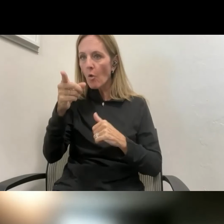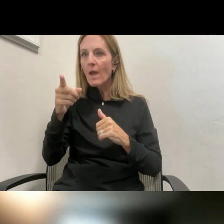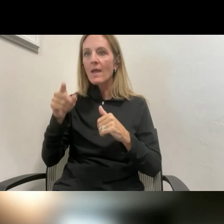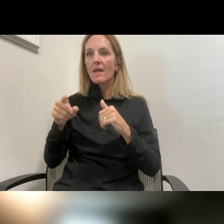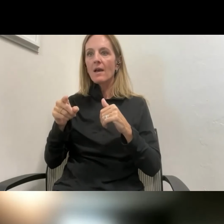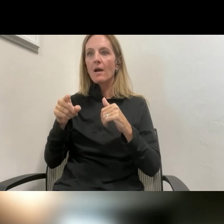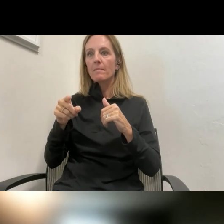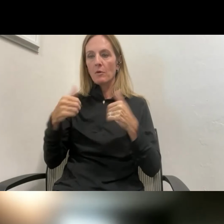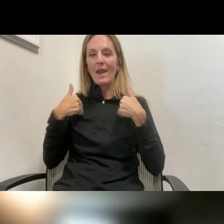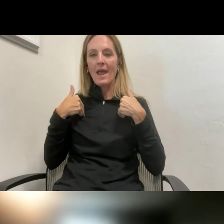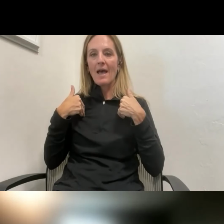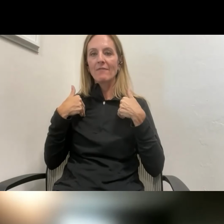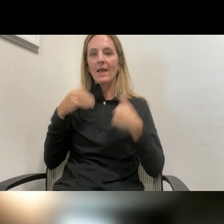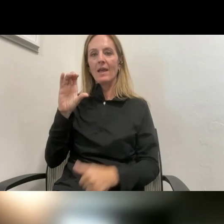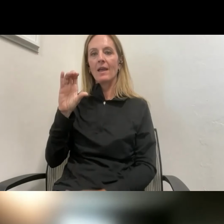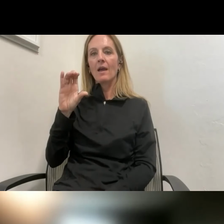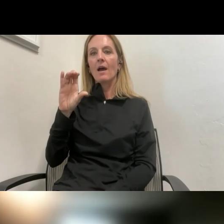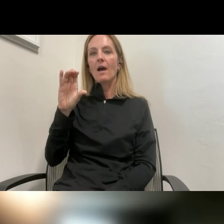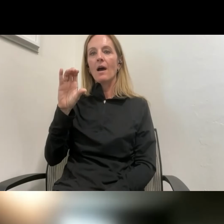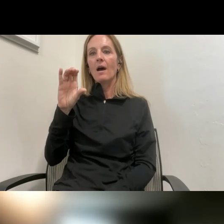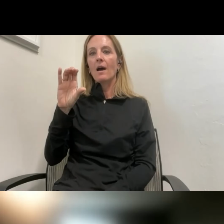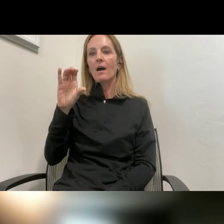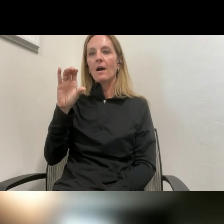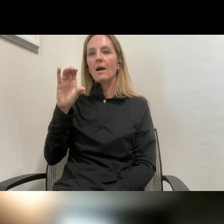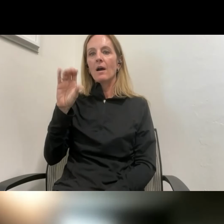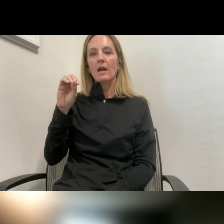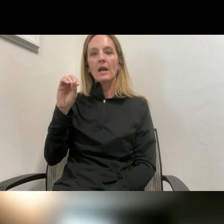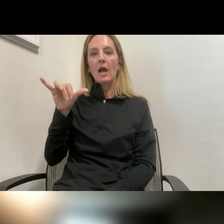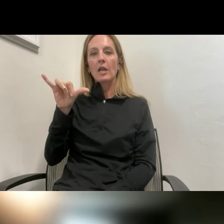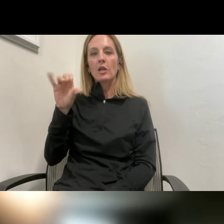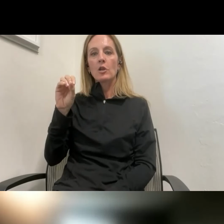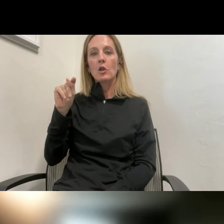And in our Wet'suwet'en clan system - in our nation - we have [Witsuwit'en word]. He's a